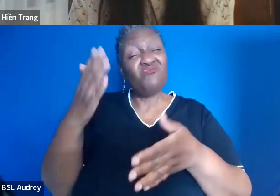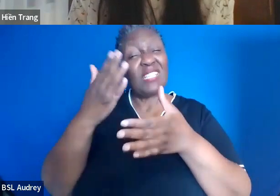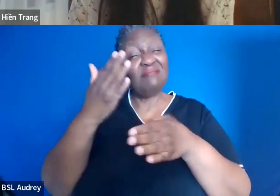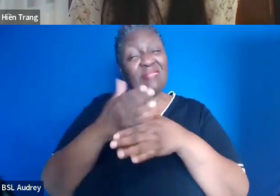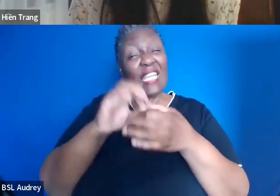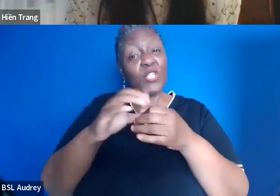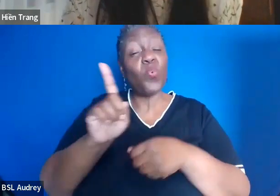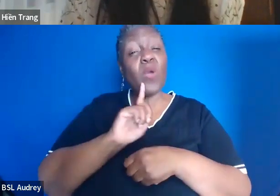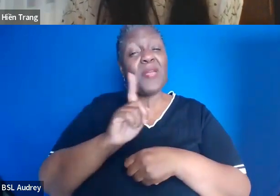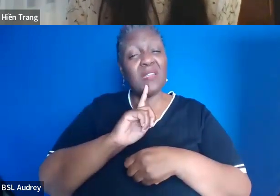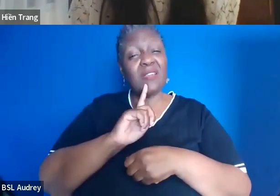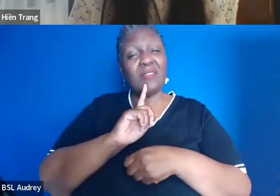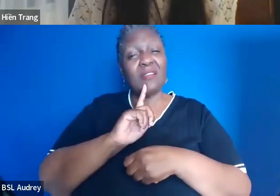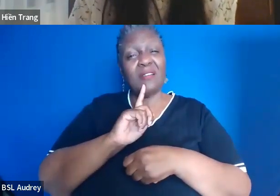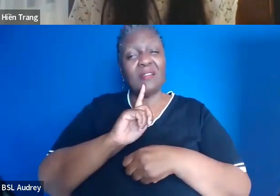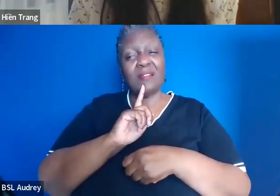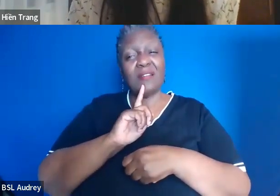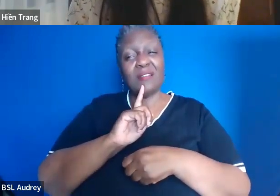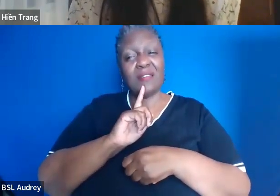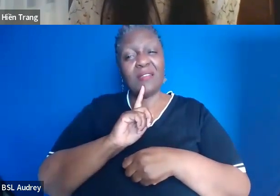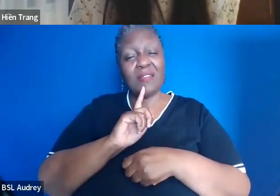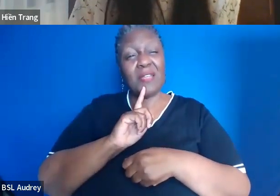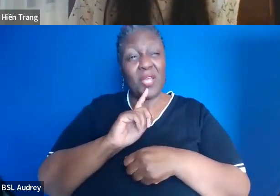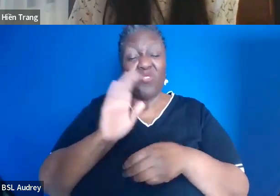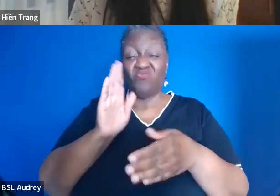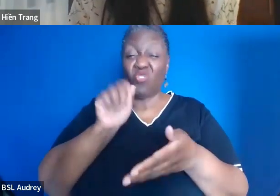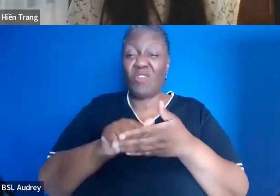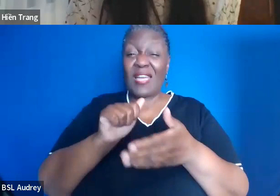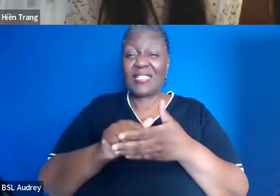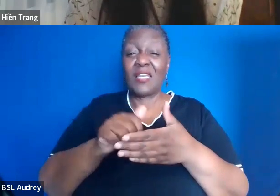but you are right that the Vietnamese language this is a very melodic language